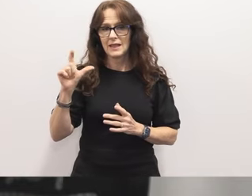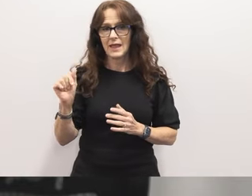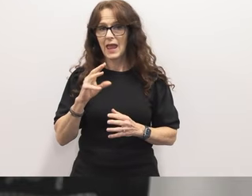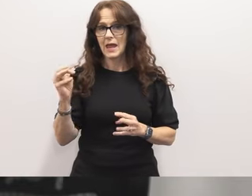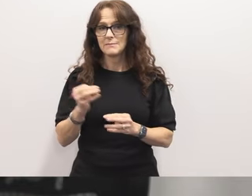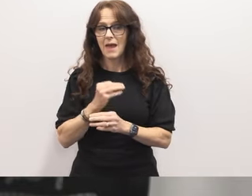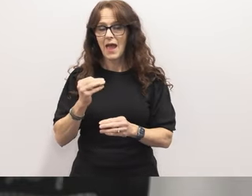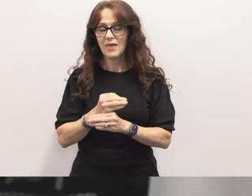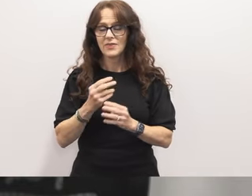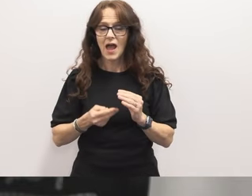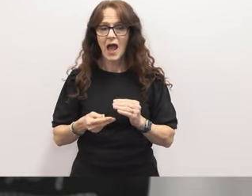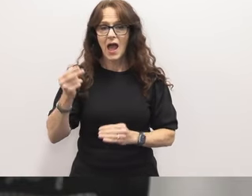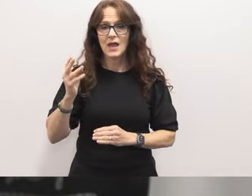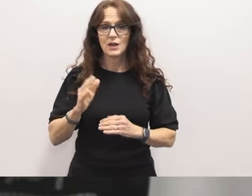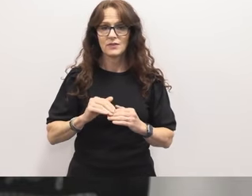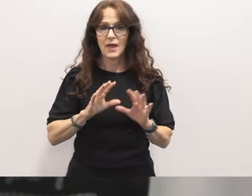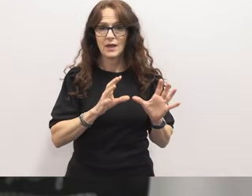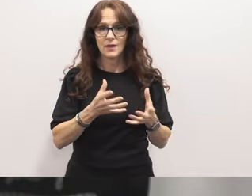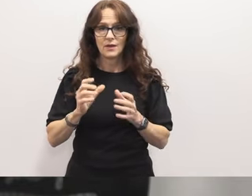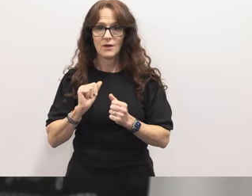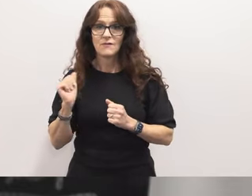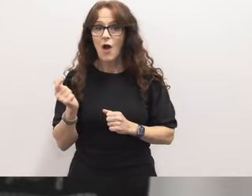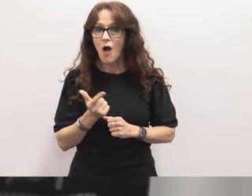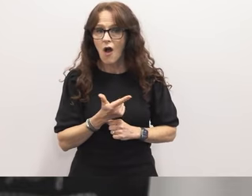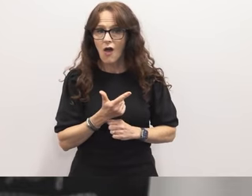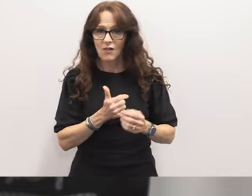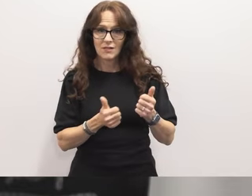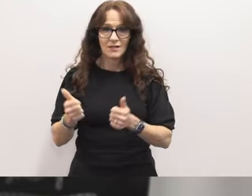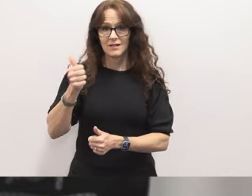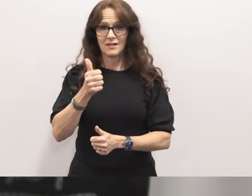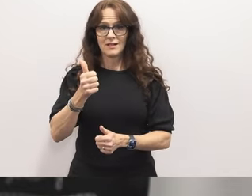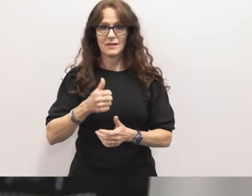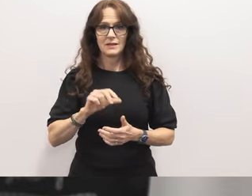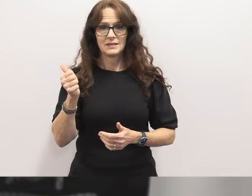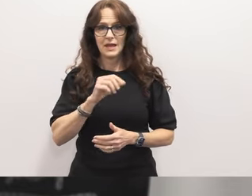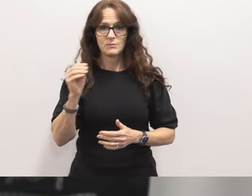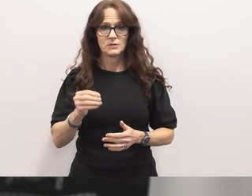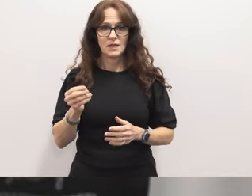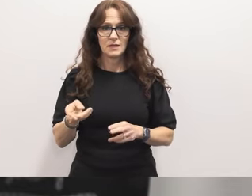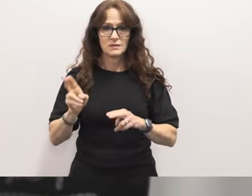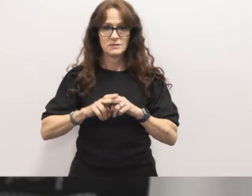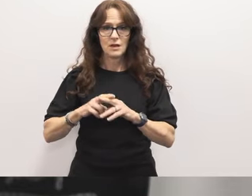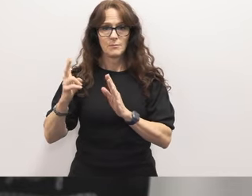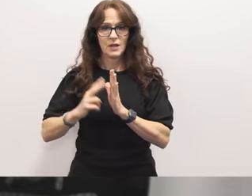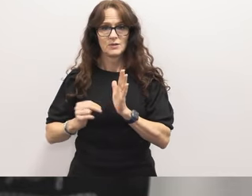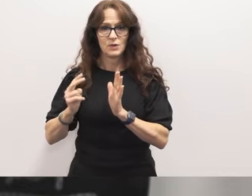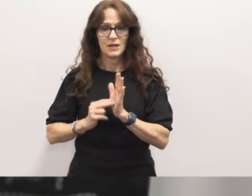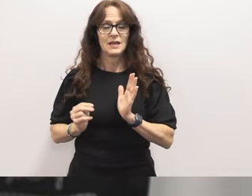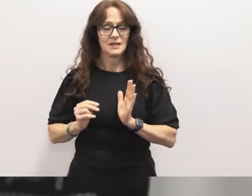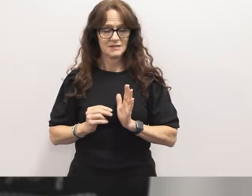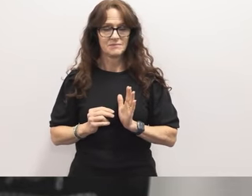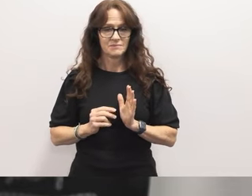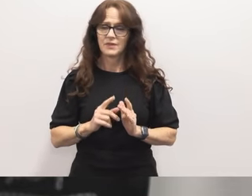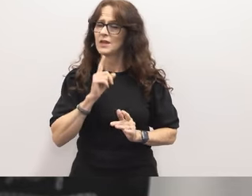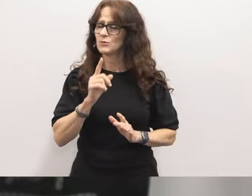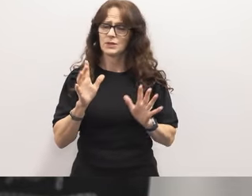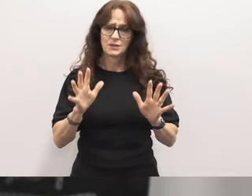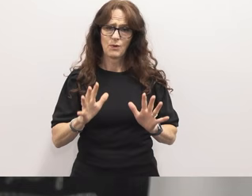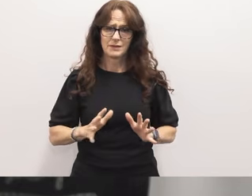are higher than the category of all with a 10% jump last year in reading. So that's really great.